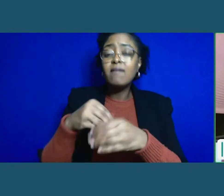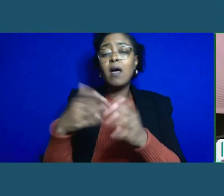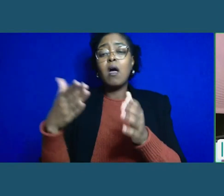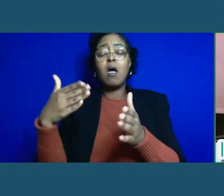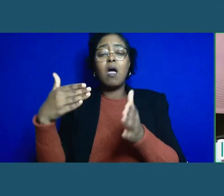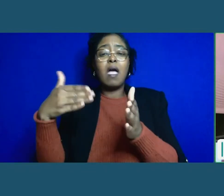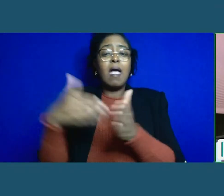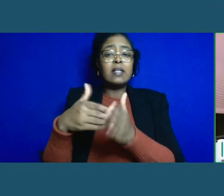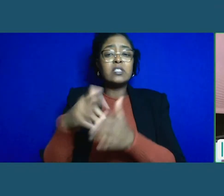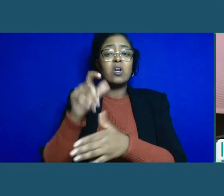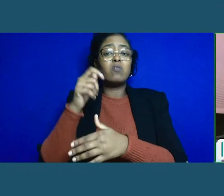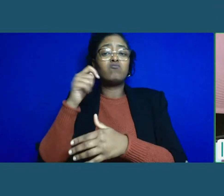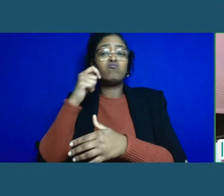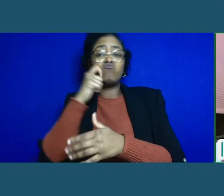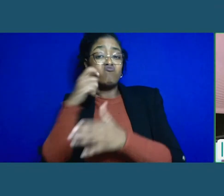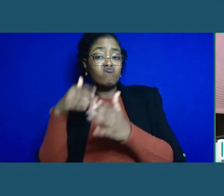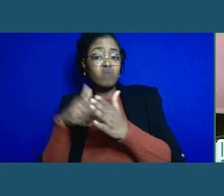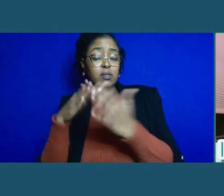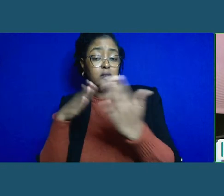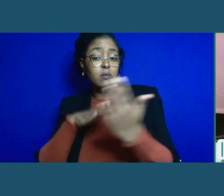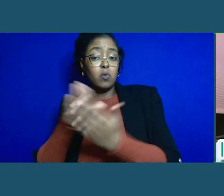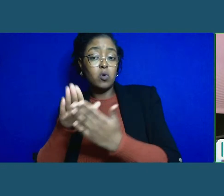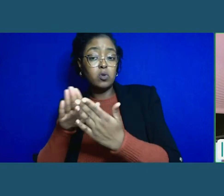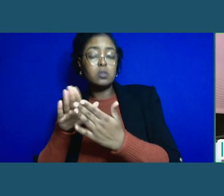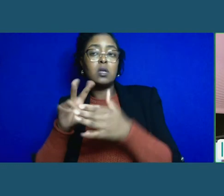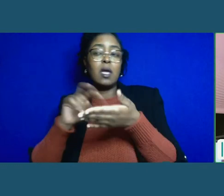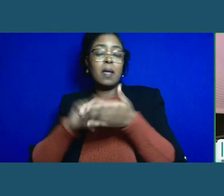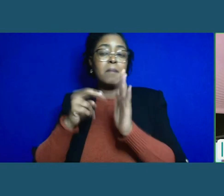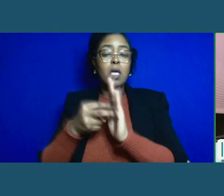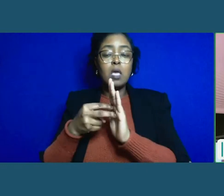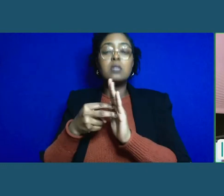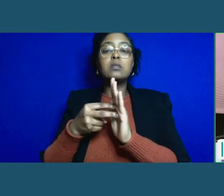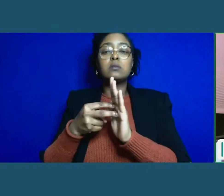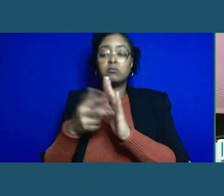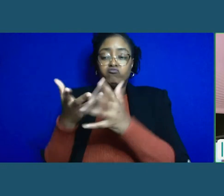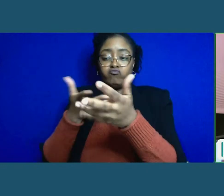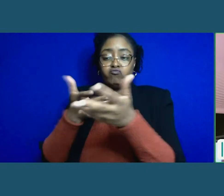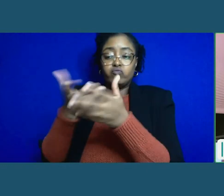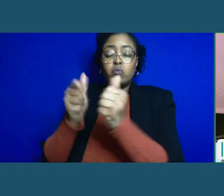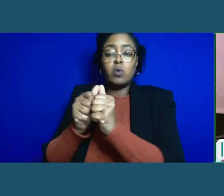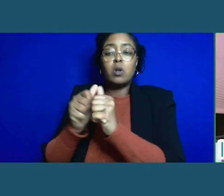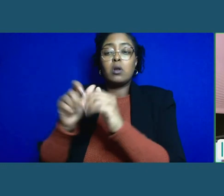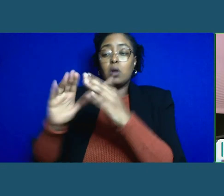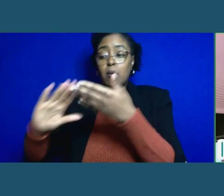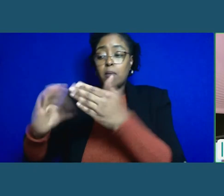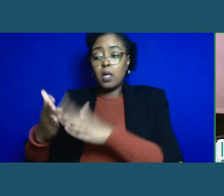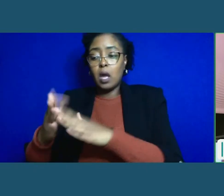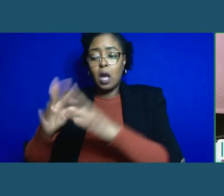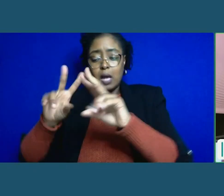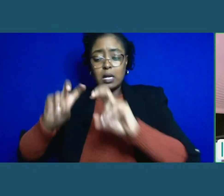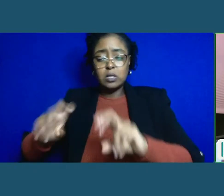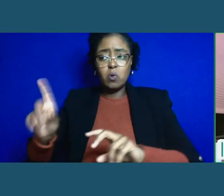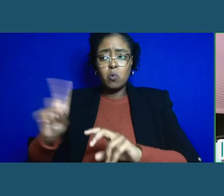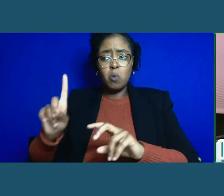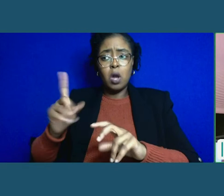clear on in order to really engage in anti racist approach to this action plan, the